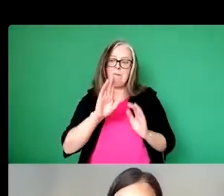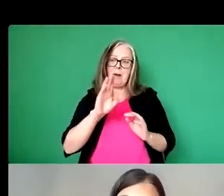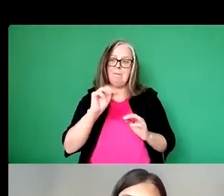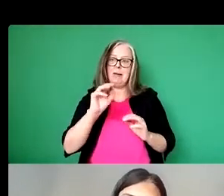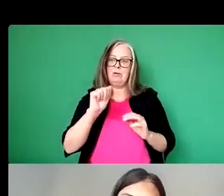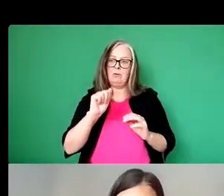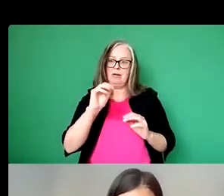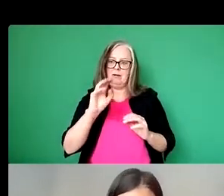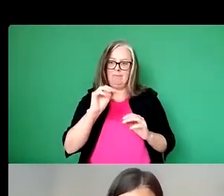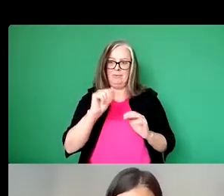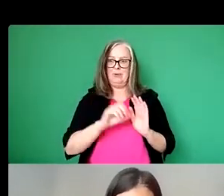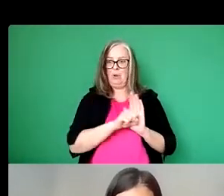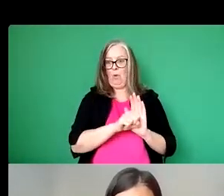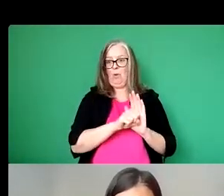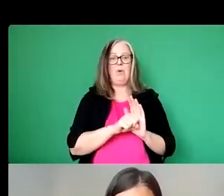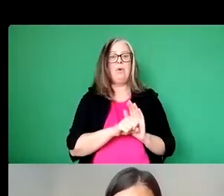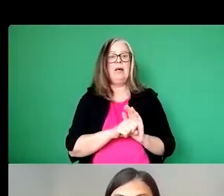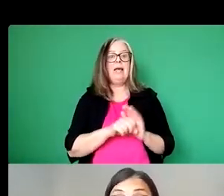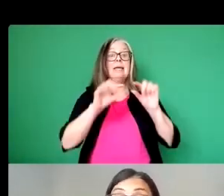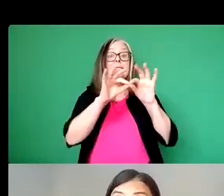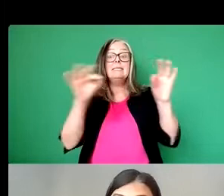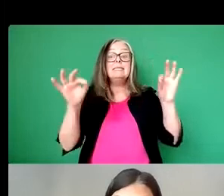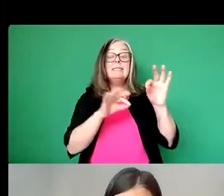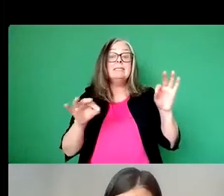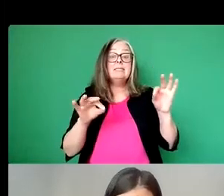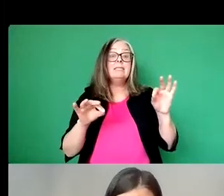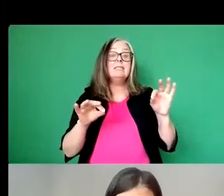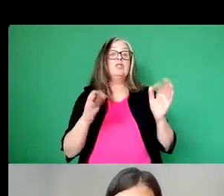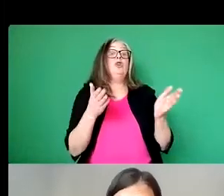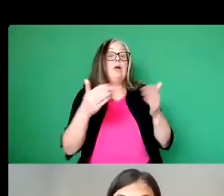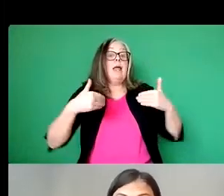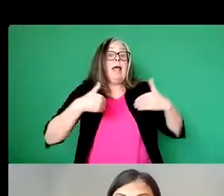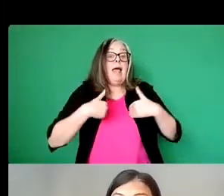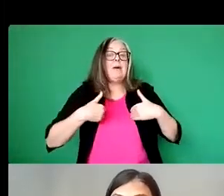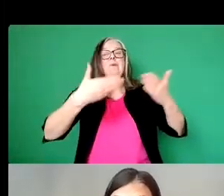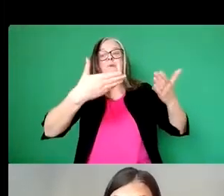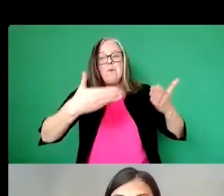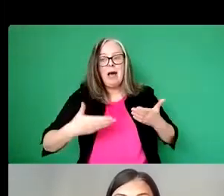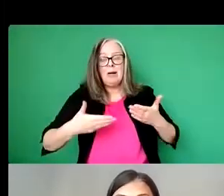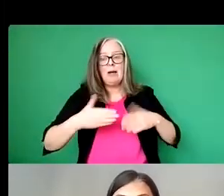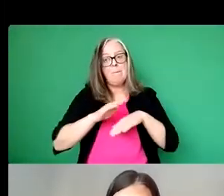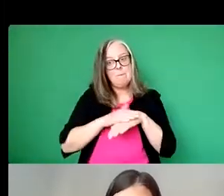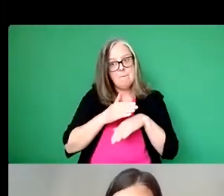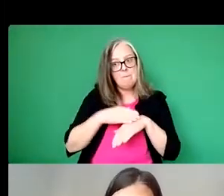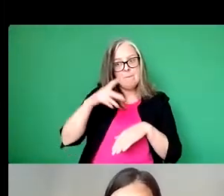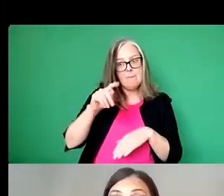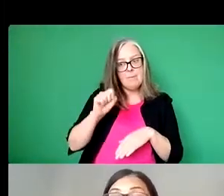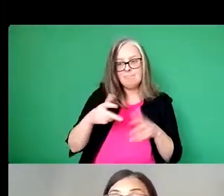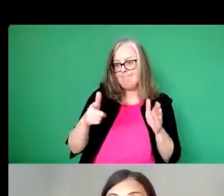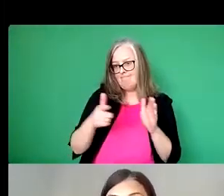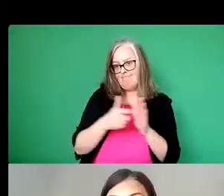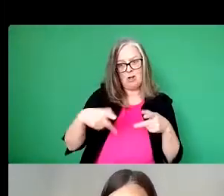welcome pets not allowed and if your organization would like to order a decal we encourage you